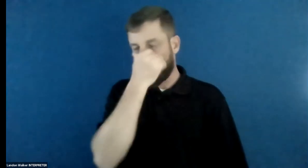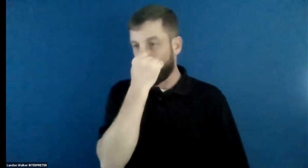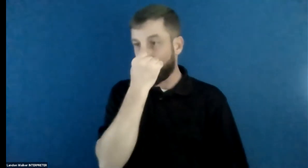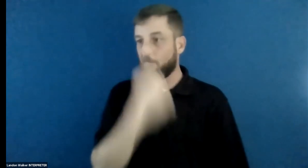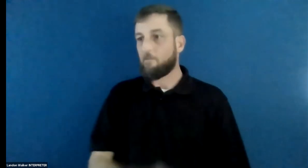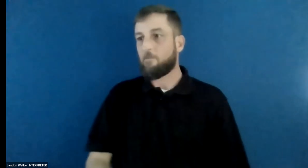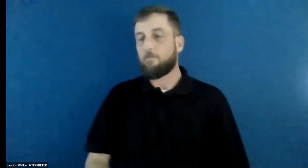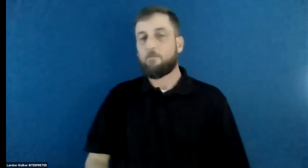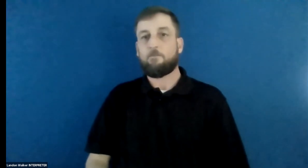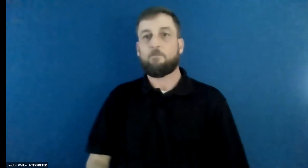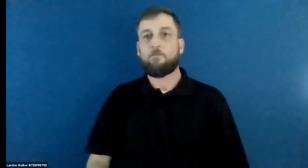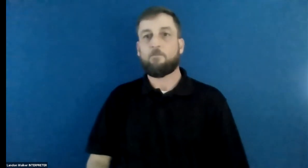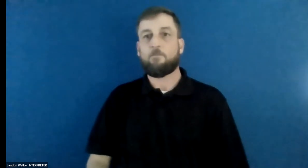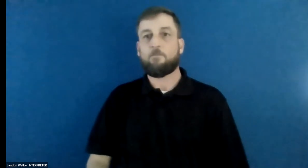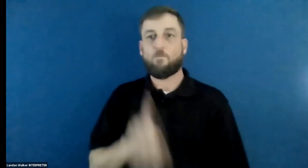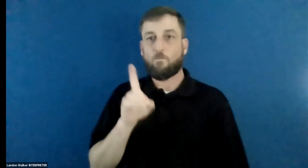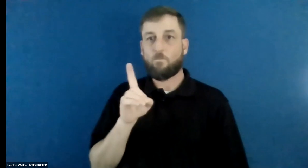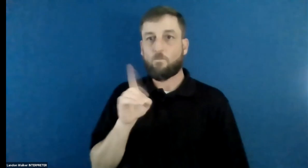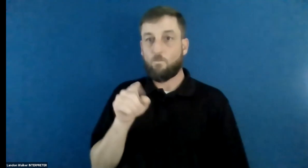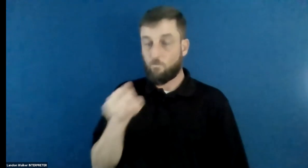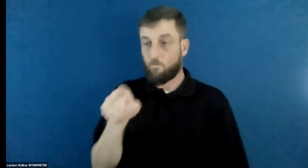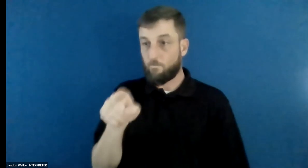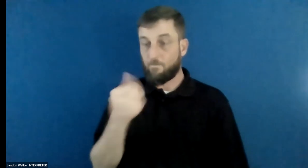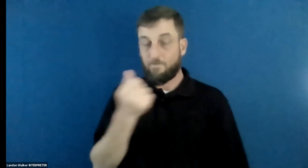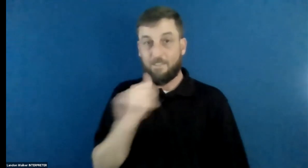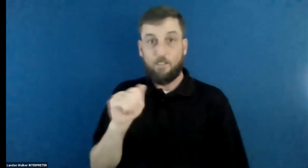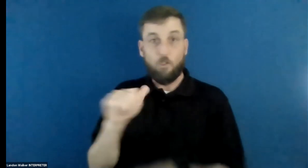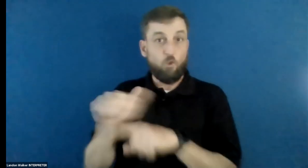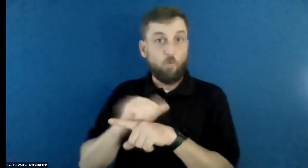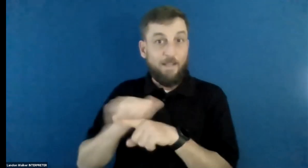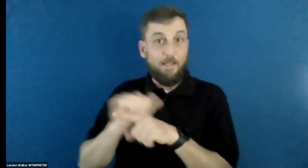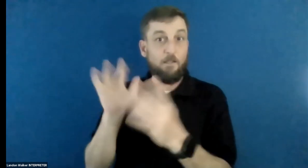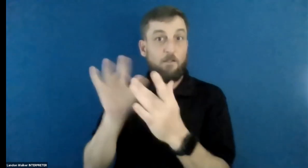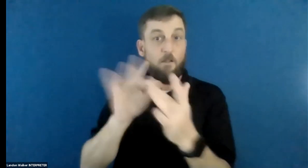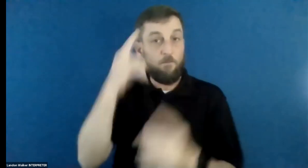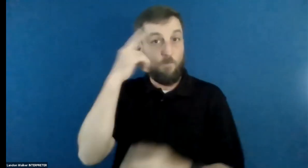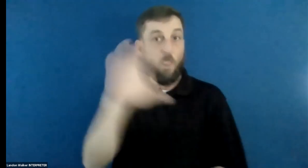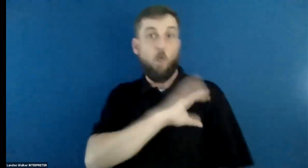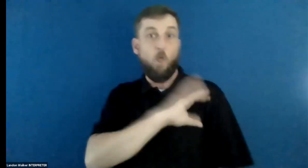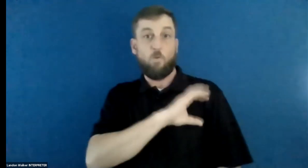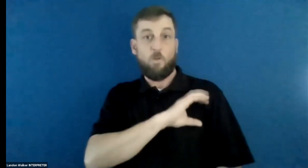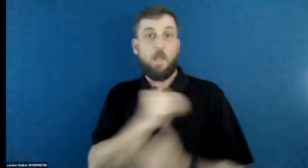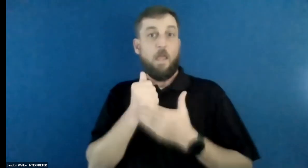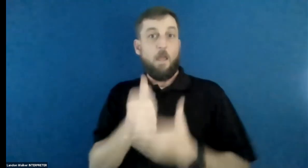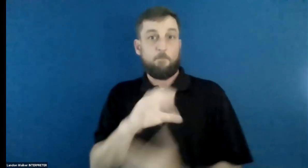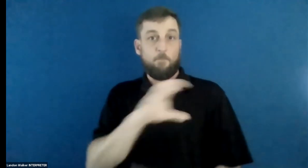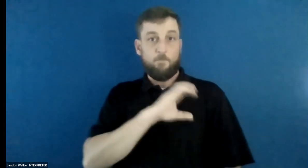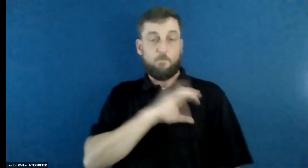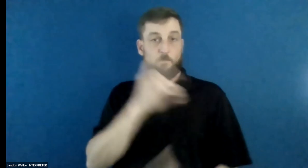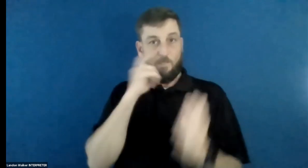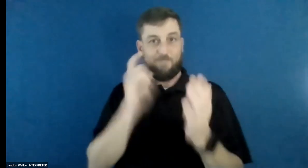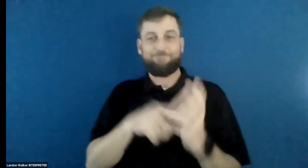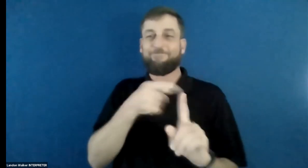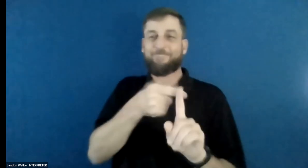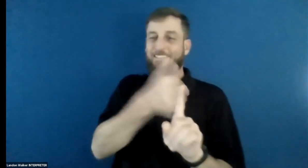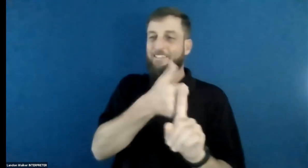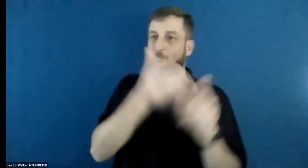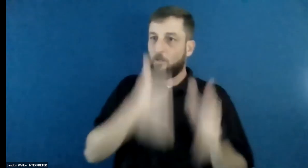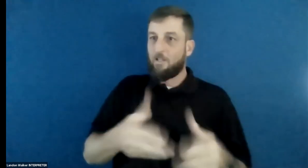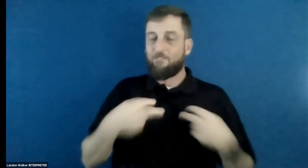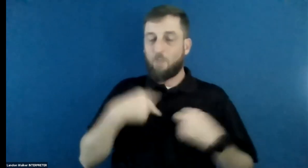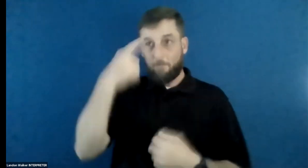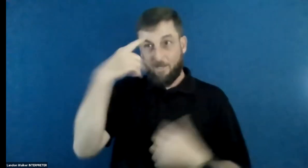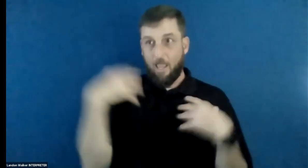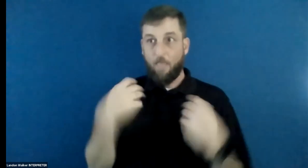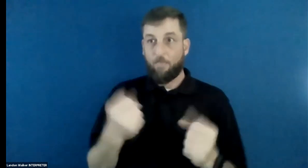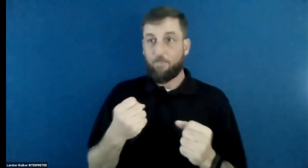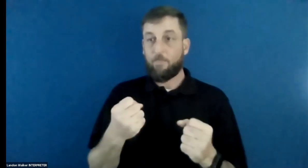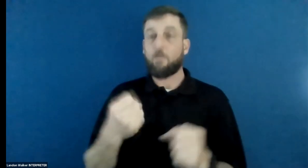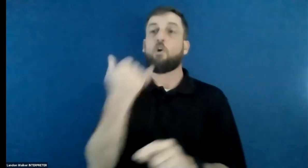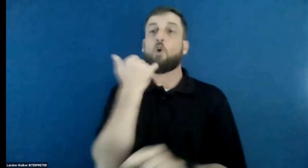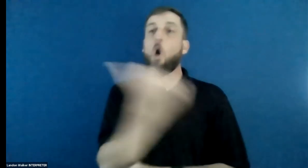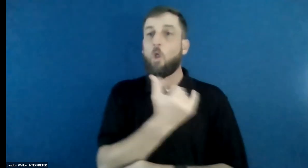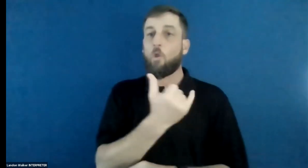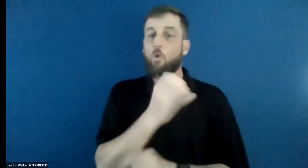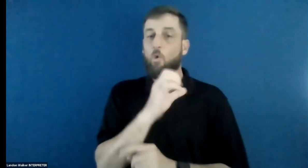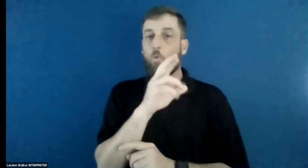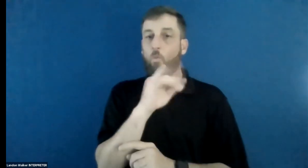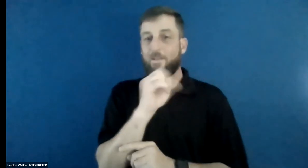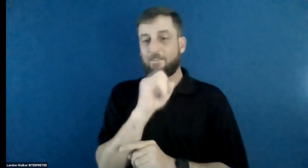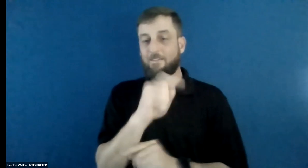Do you do any training and outreach with law enforcement agencies to help offices identify someone in a mental health crisis, and then call the crisis team ASAP.